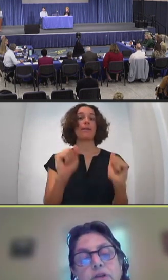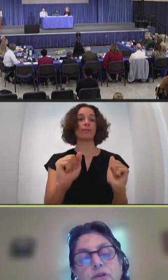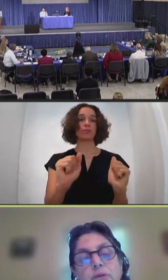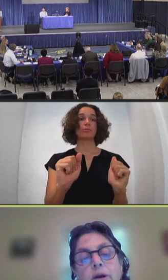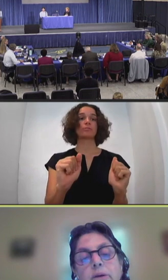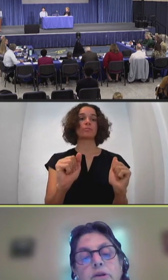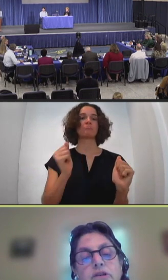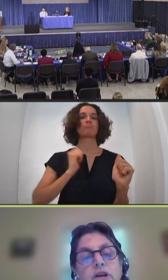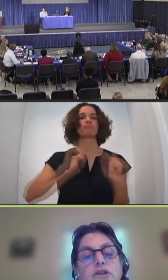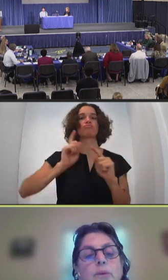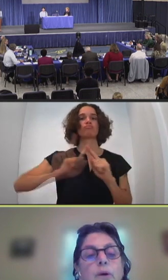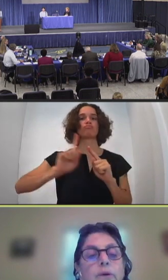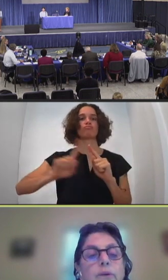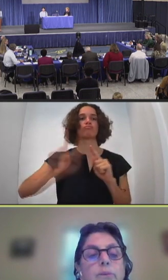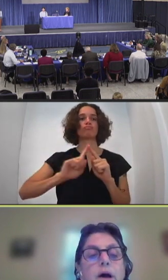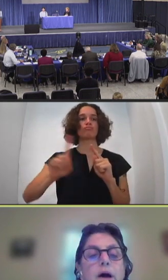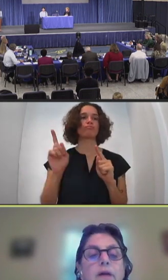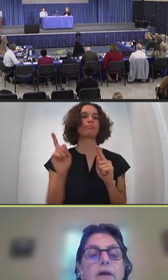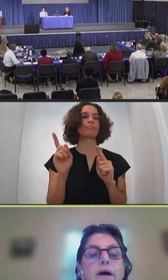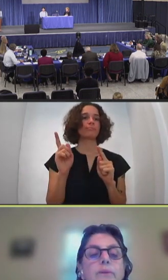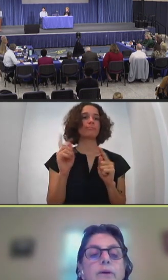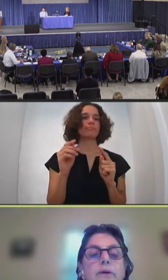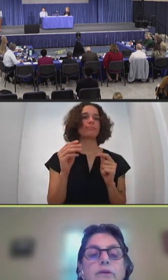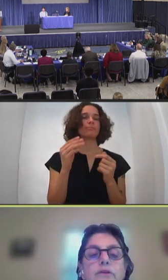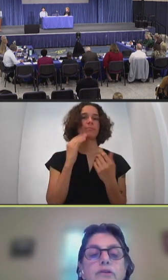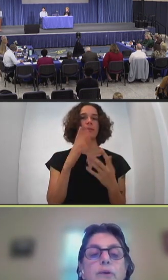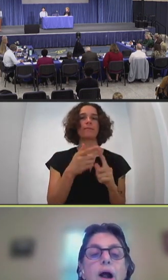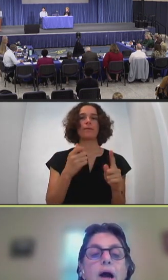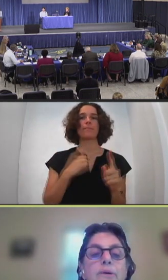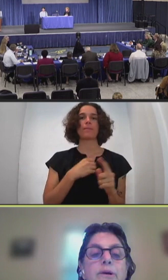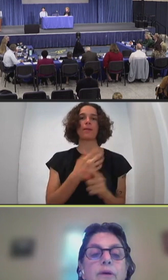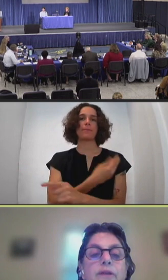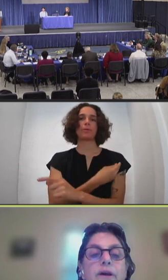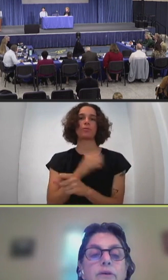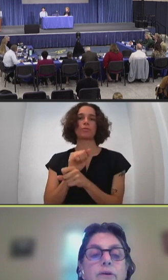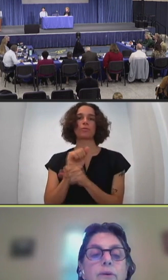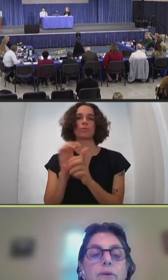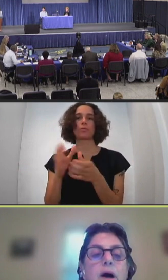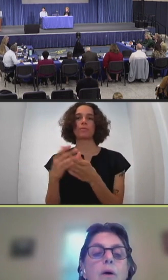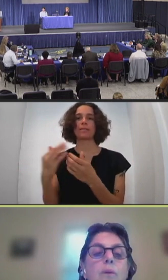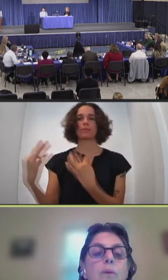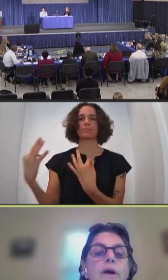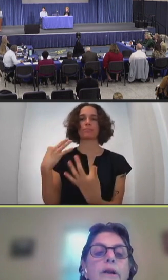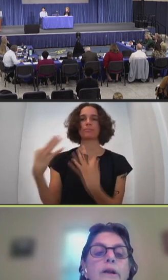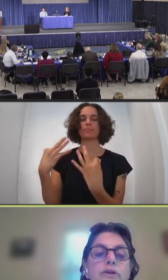from our immunization work group that were describing what they do. One, in Orange County,